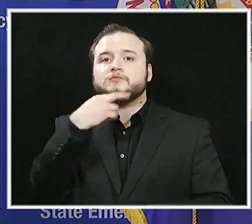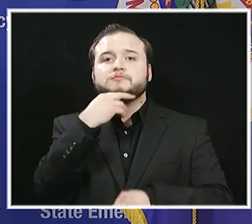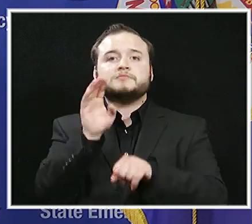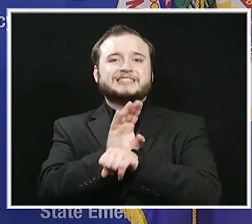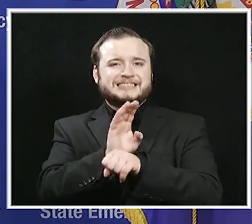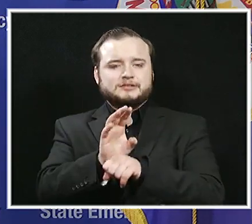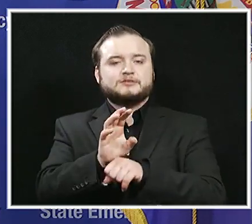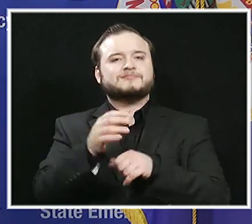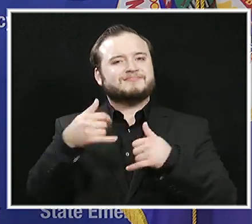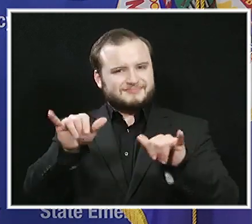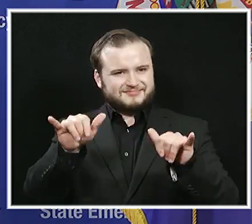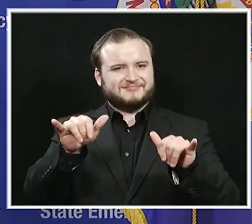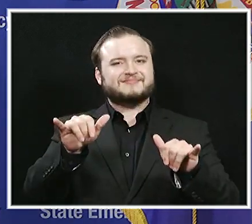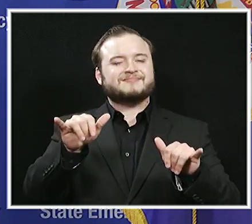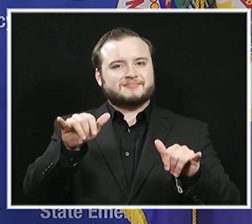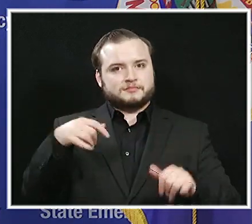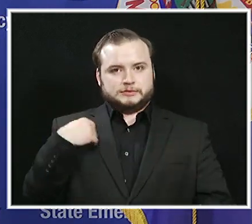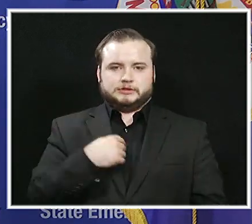happen, but it's disingenuous to say we're not going to adjust.